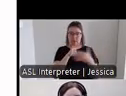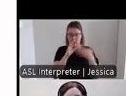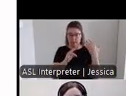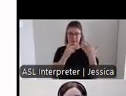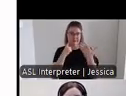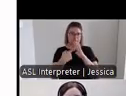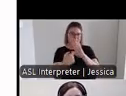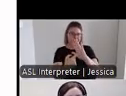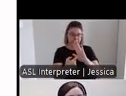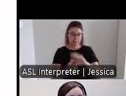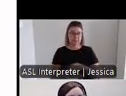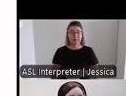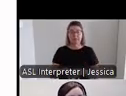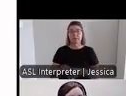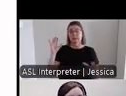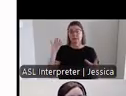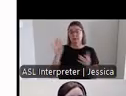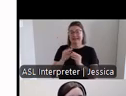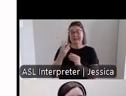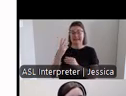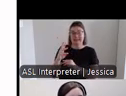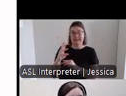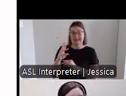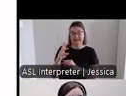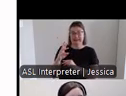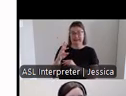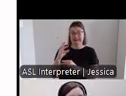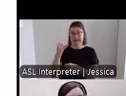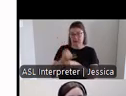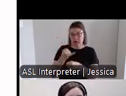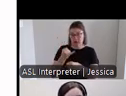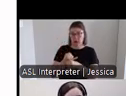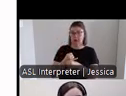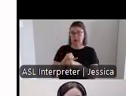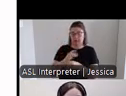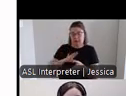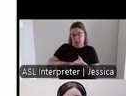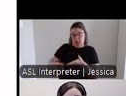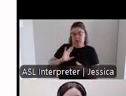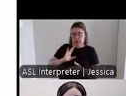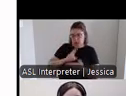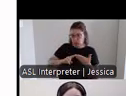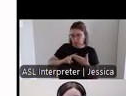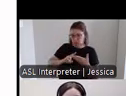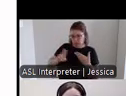Out of 16 collaborative futures institutions, excluding Queen's, seven have no icons,